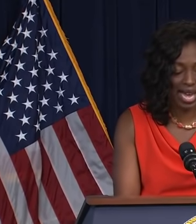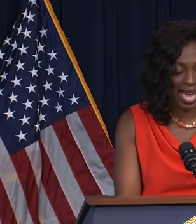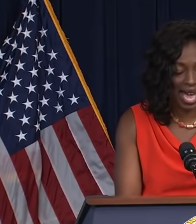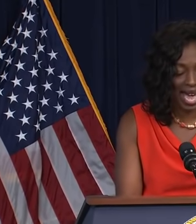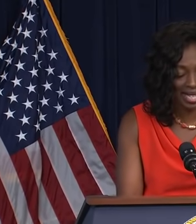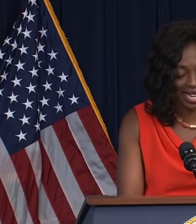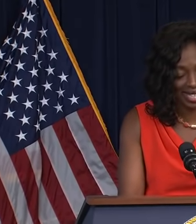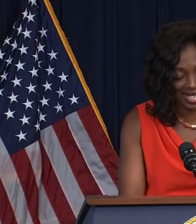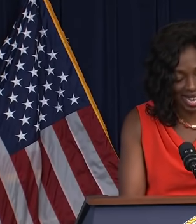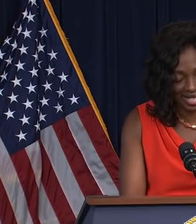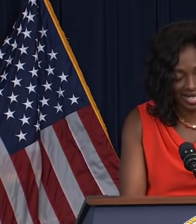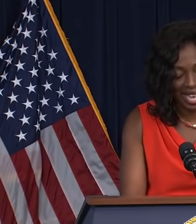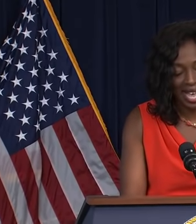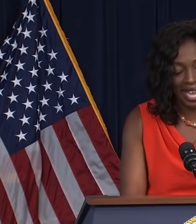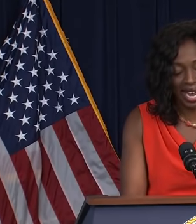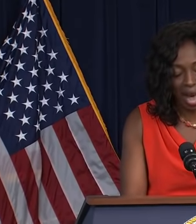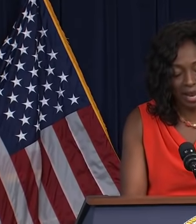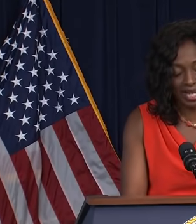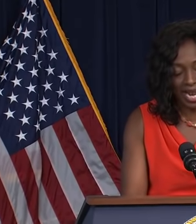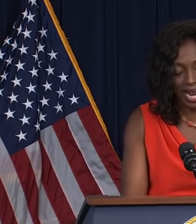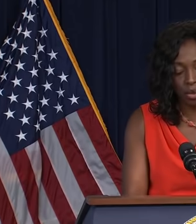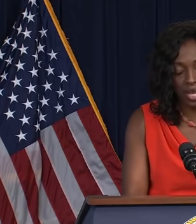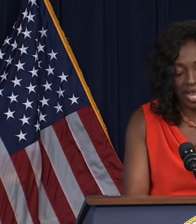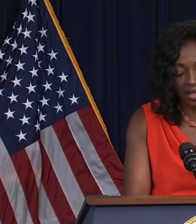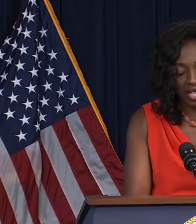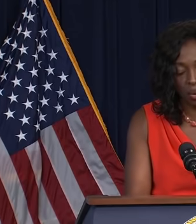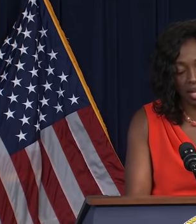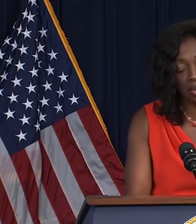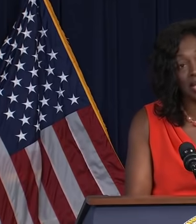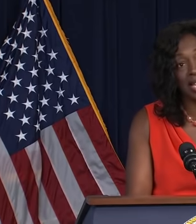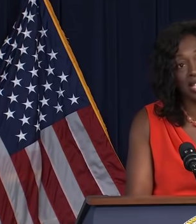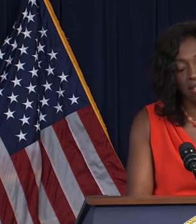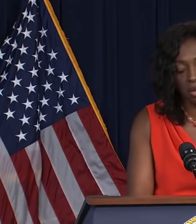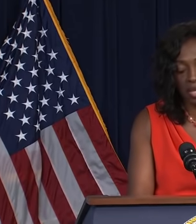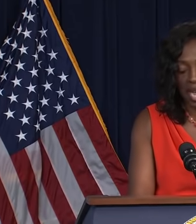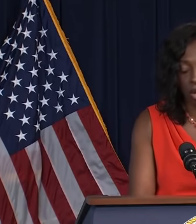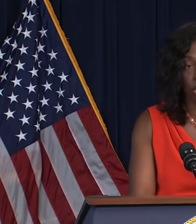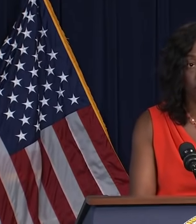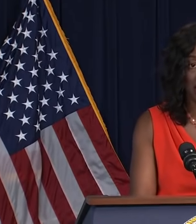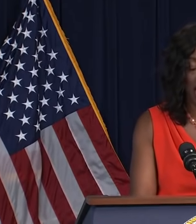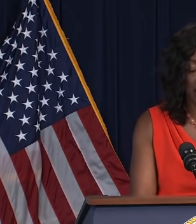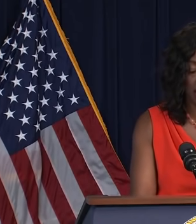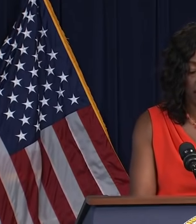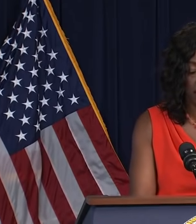quality design with a inotes